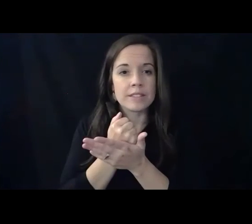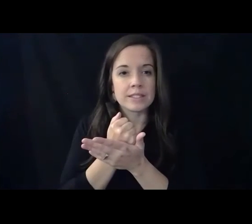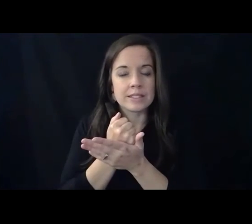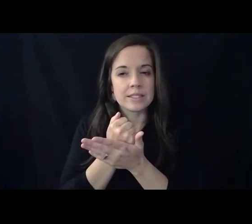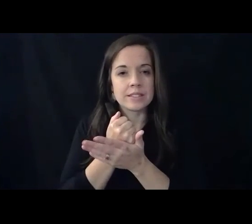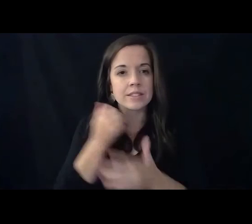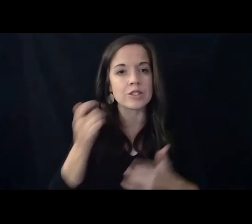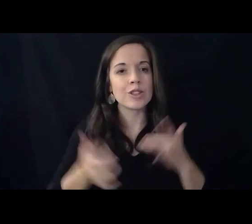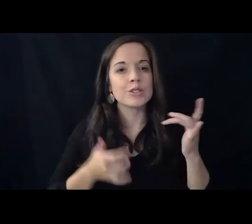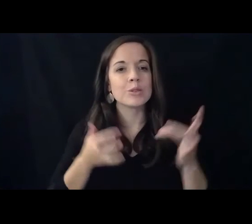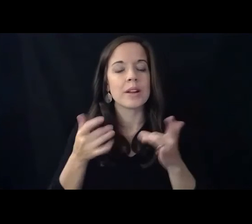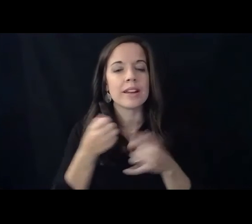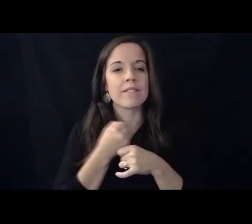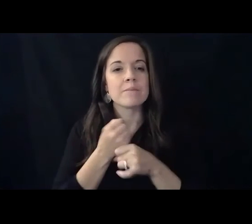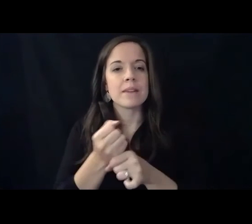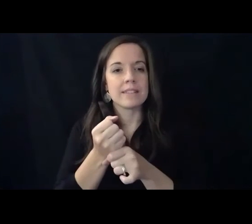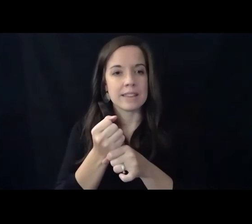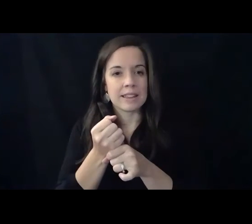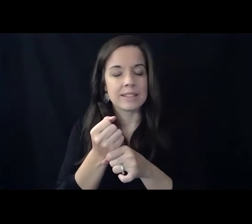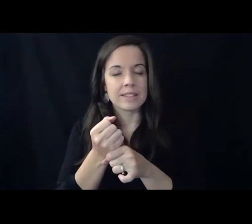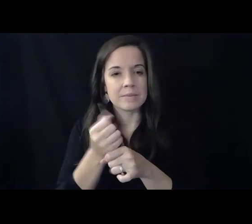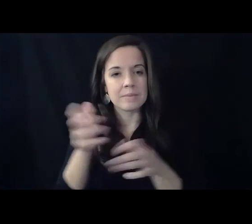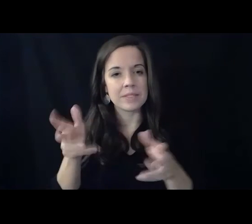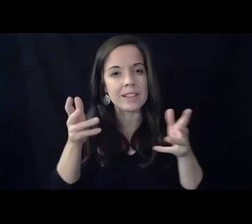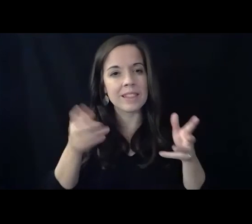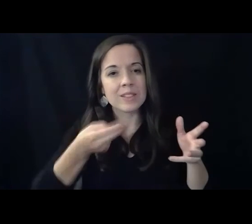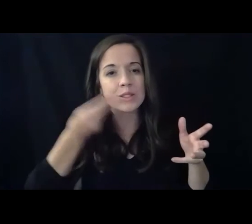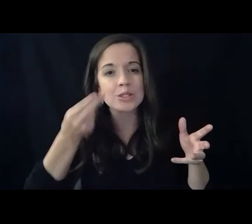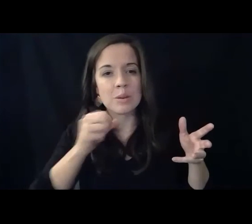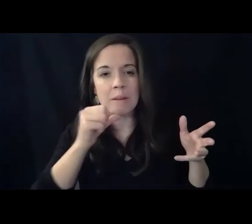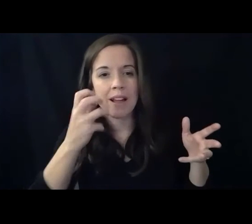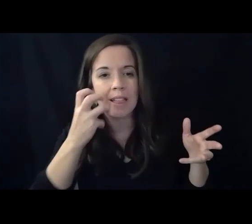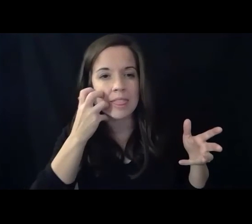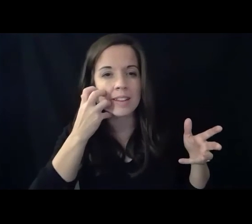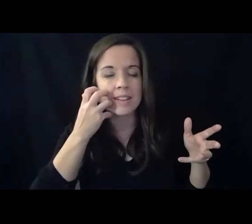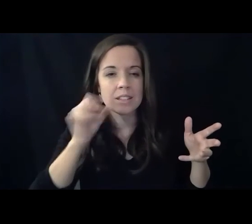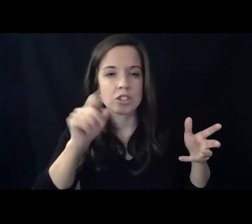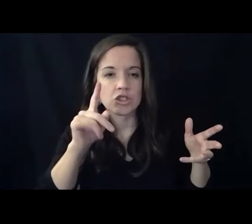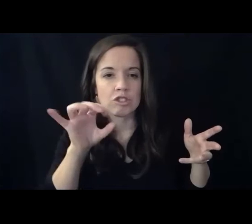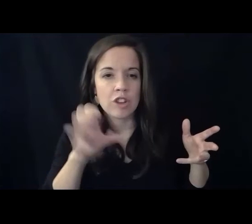of un-making. Let the soup unthicken, the starch pull back into the cells of their russets.